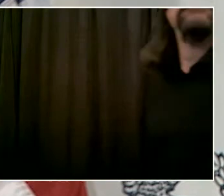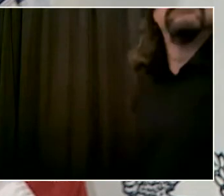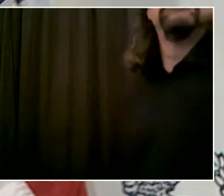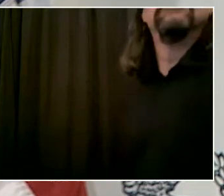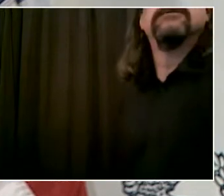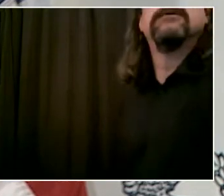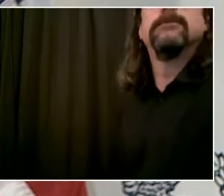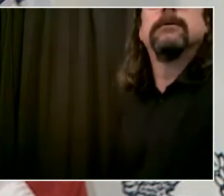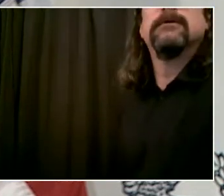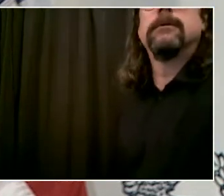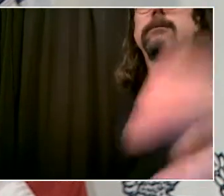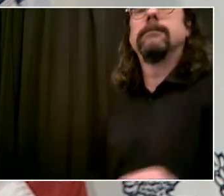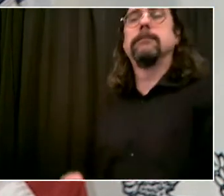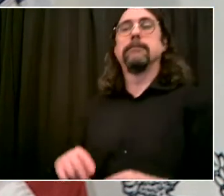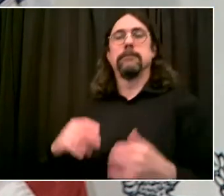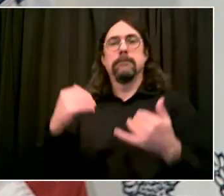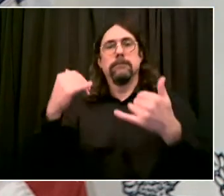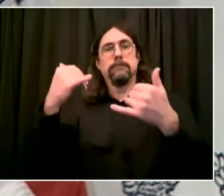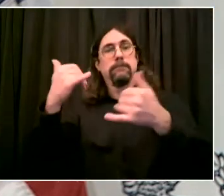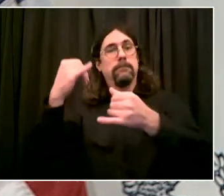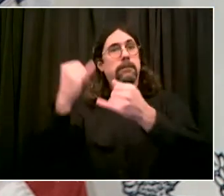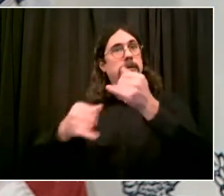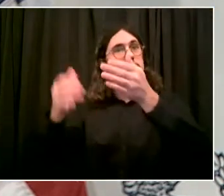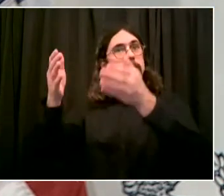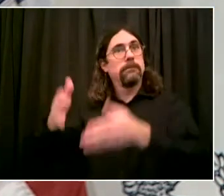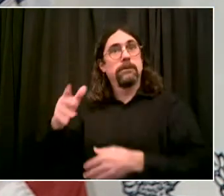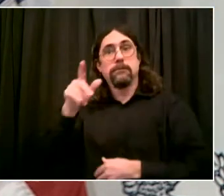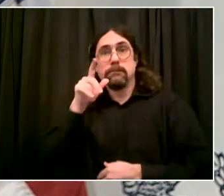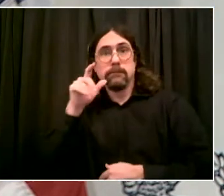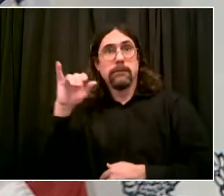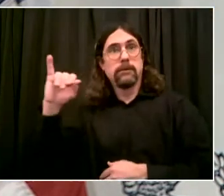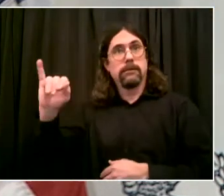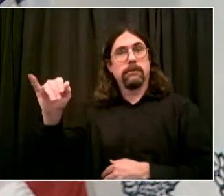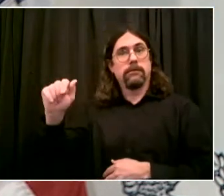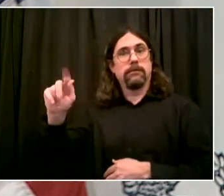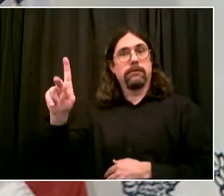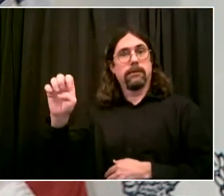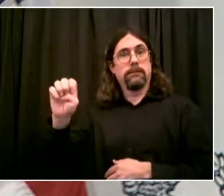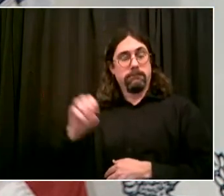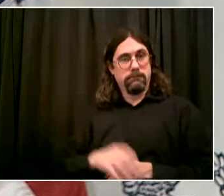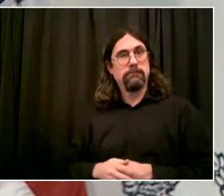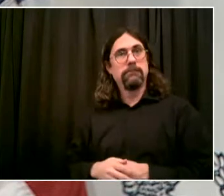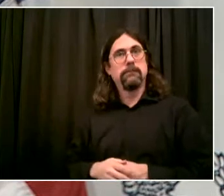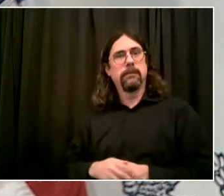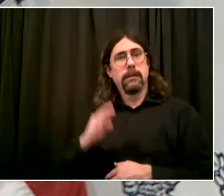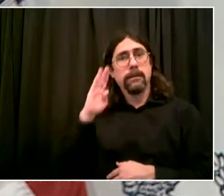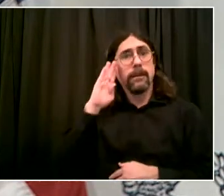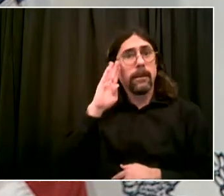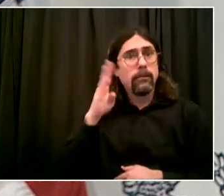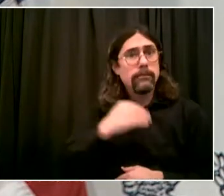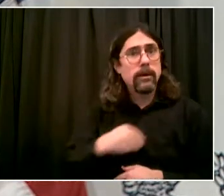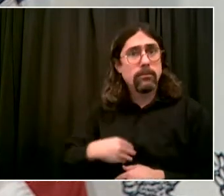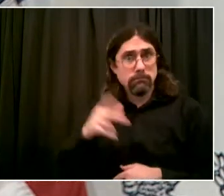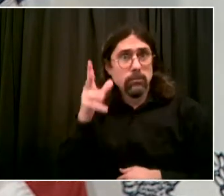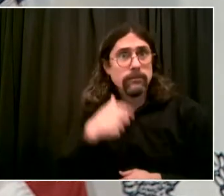FROM GOT THE MESS. JAKE, HAVE